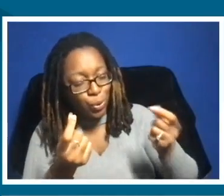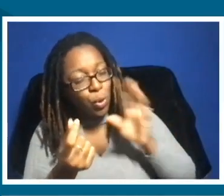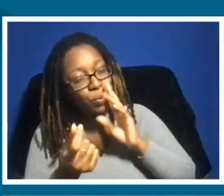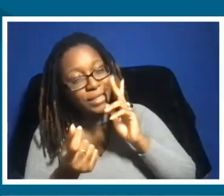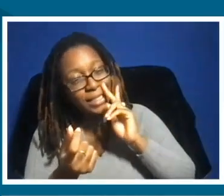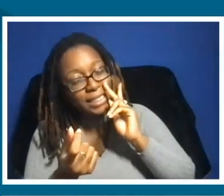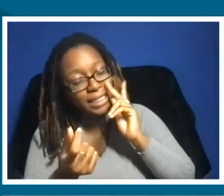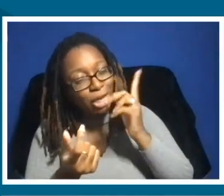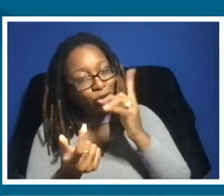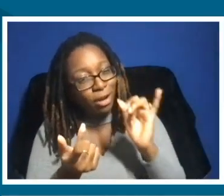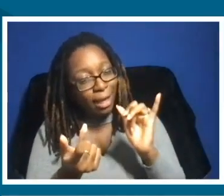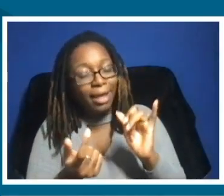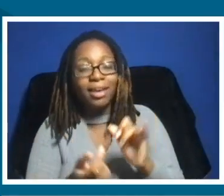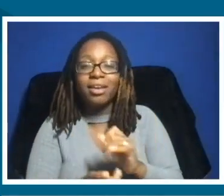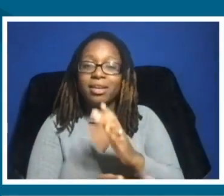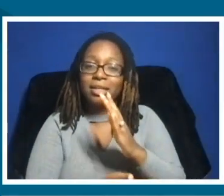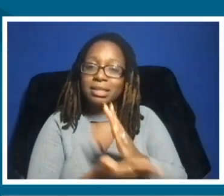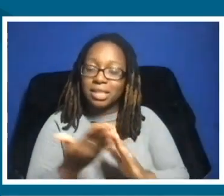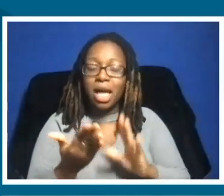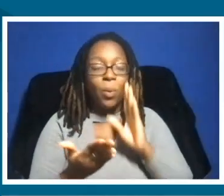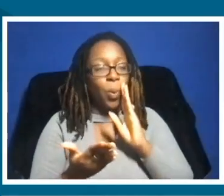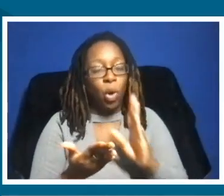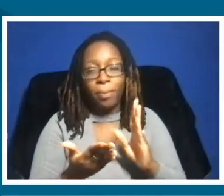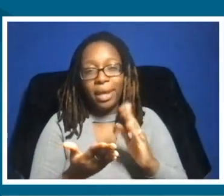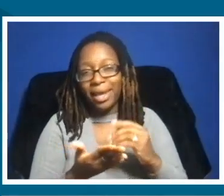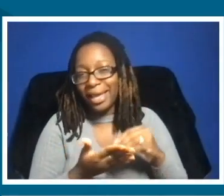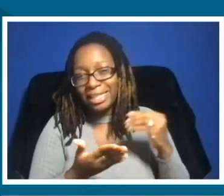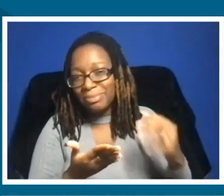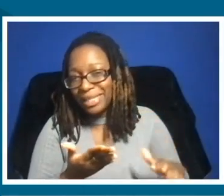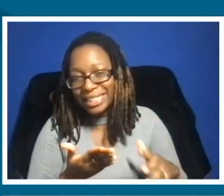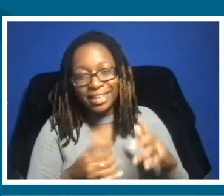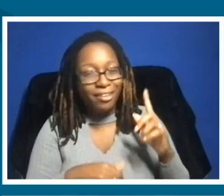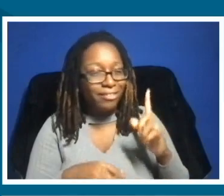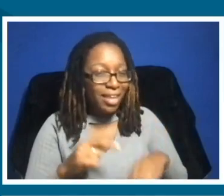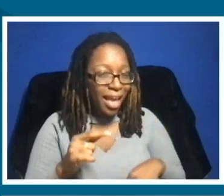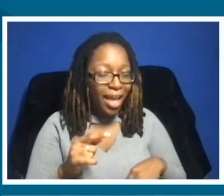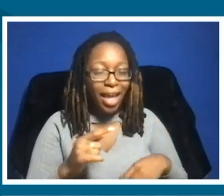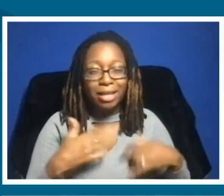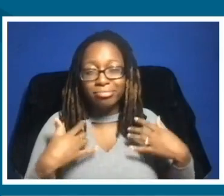too outlandish too much money involved